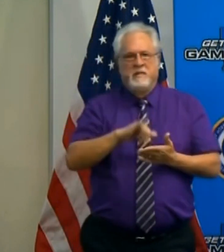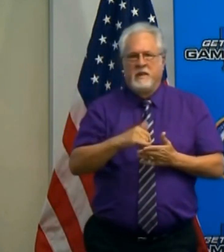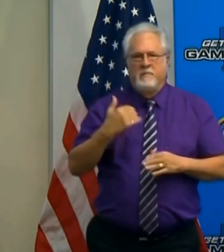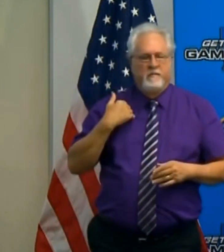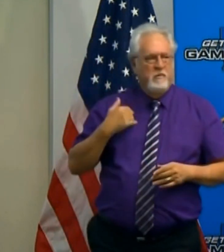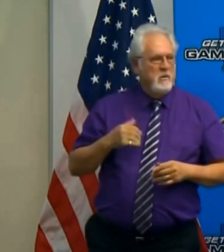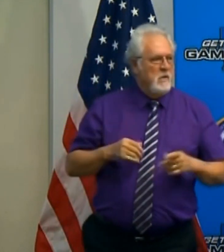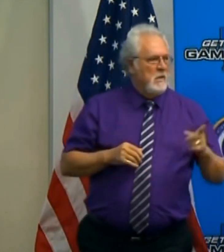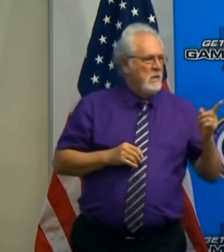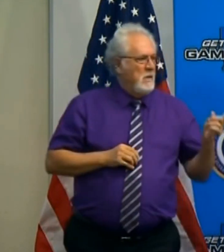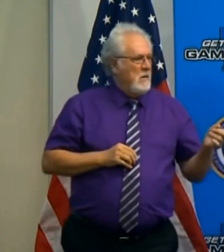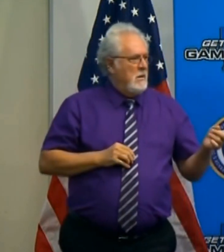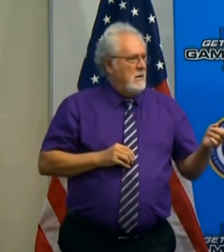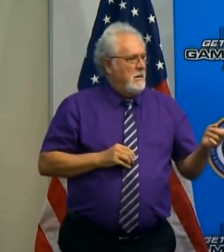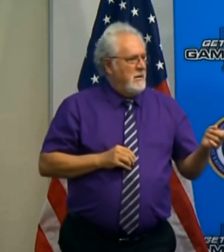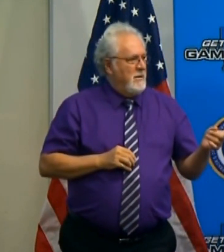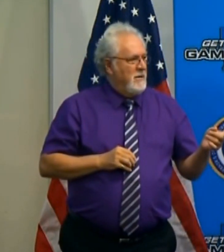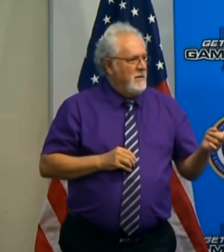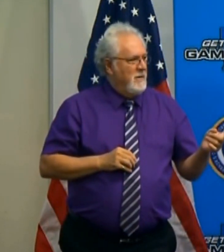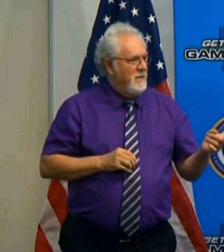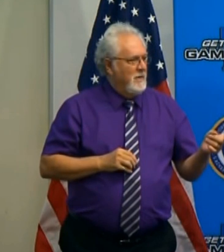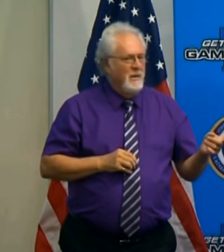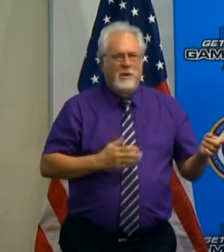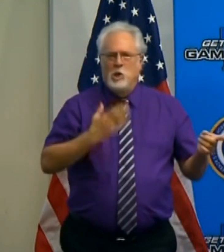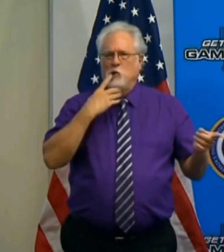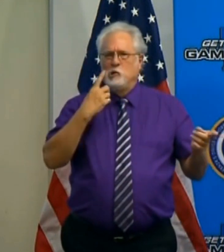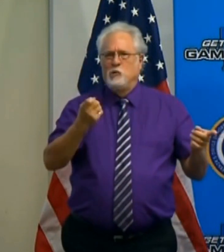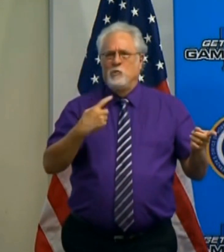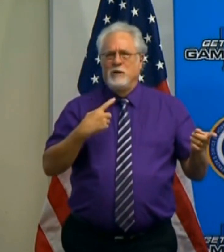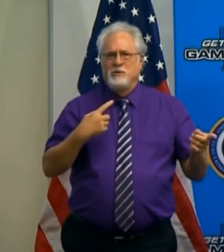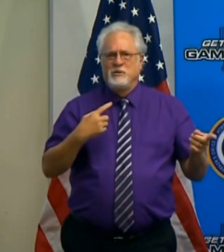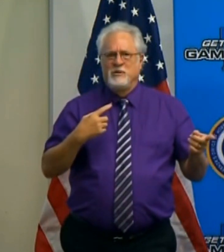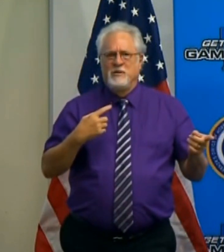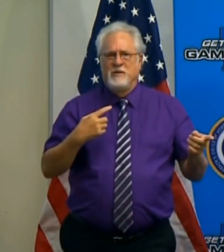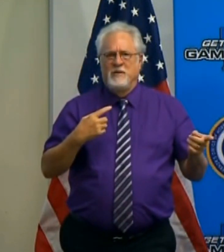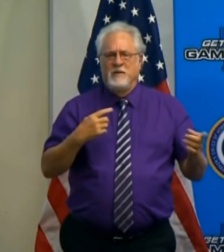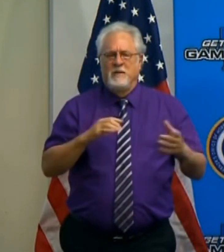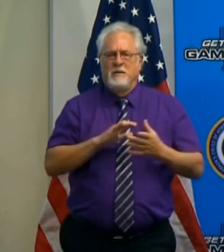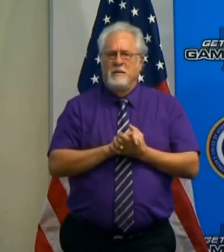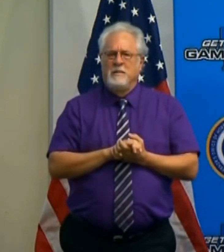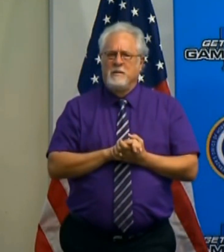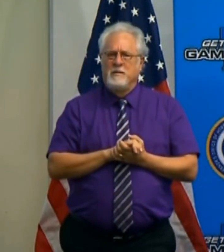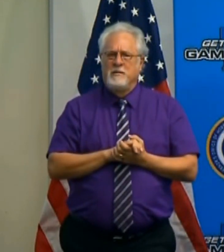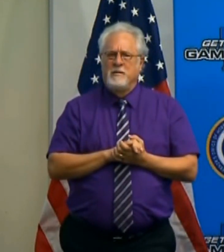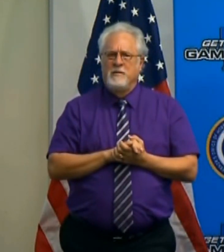um it's a good question uh you know i i've been at this job for